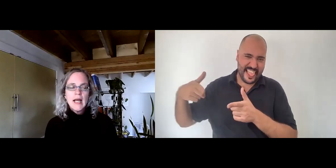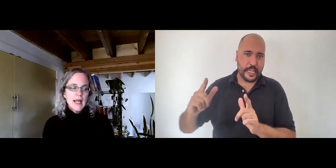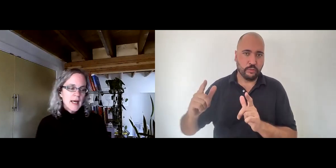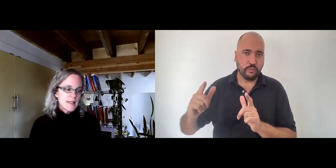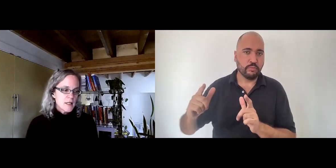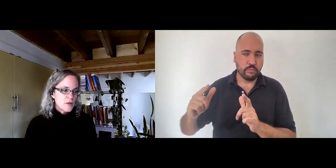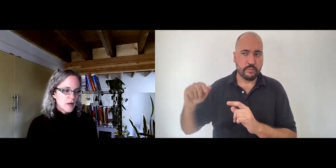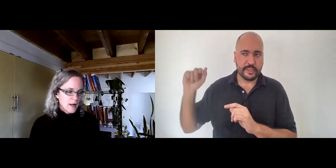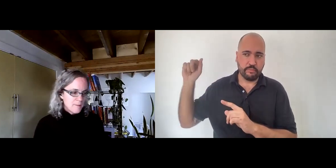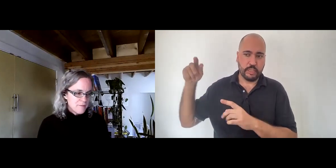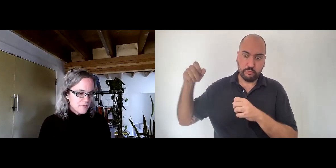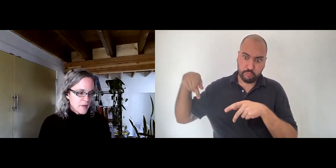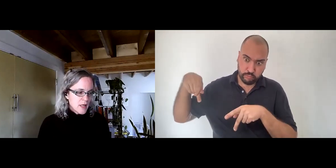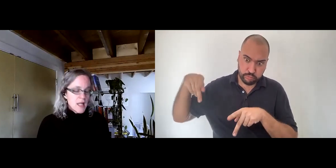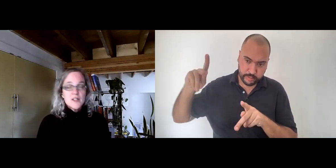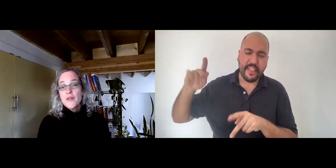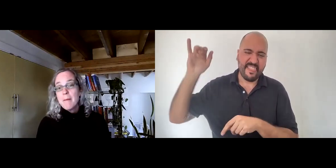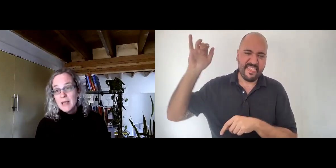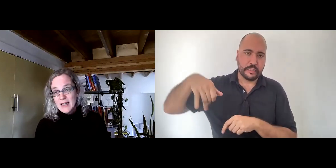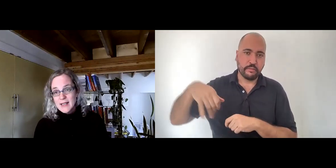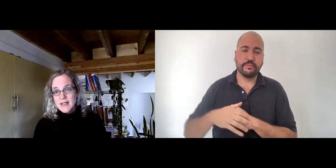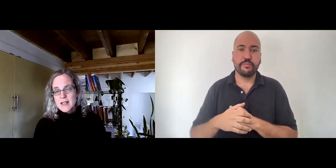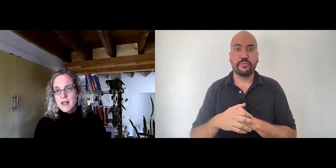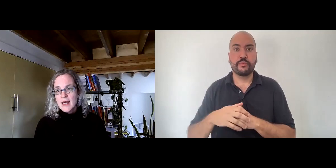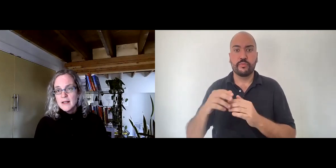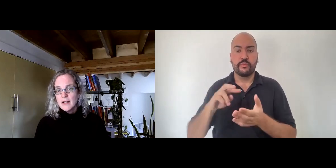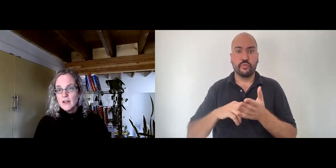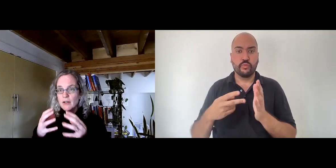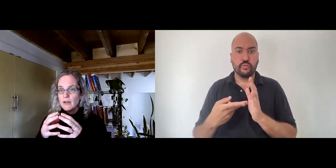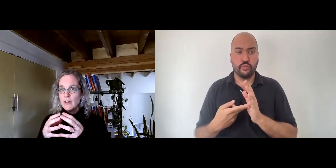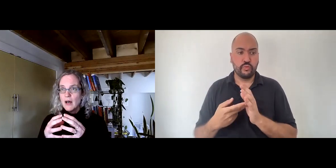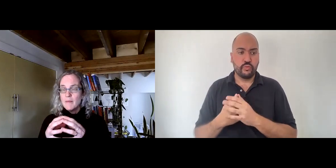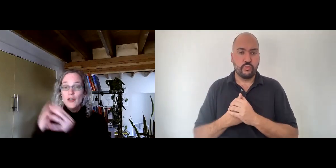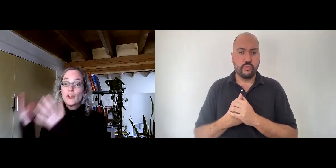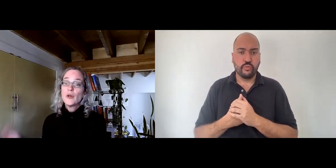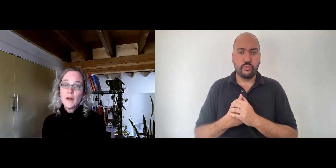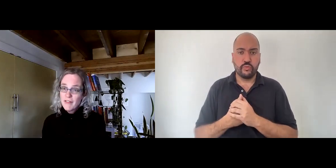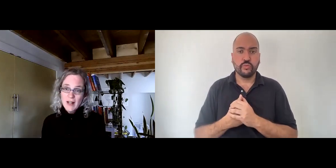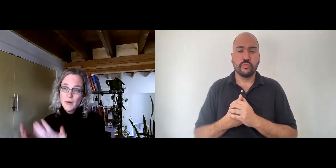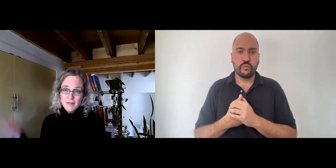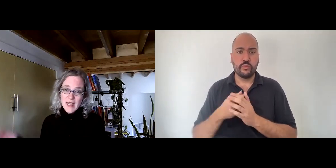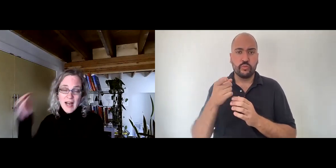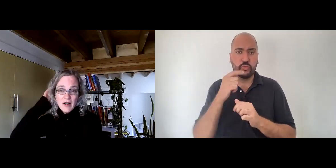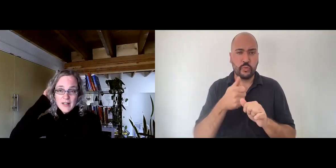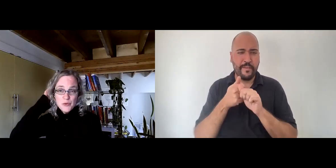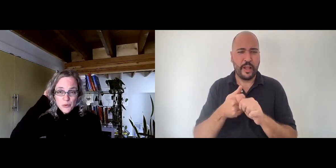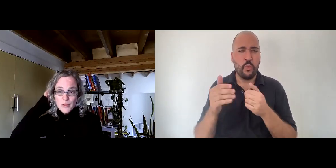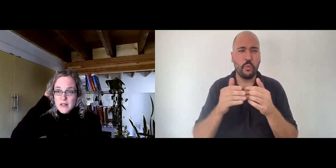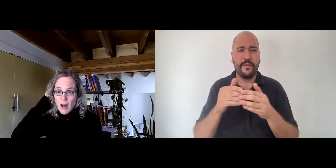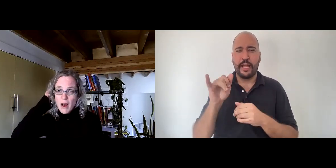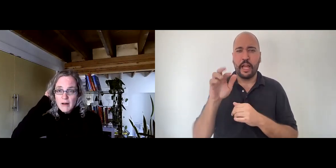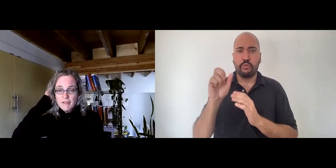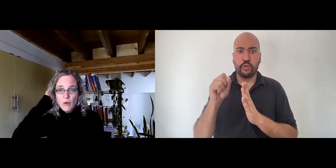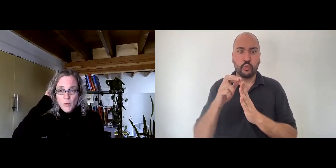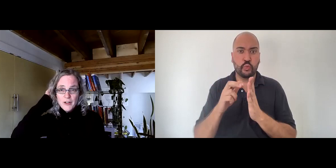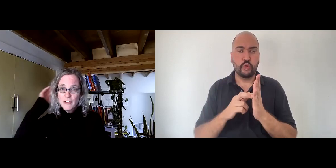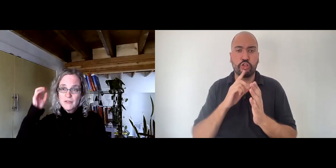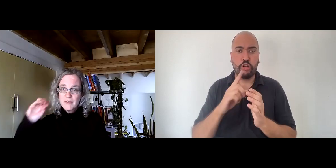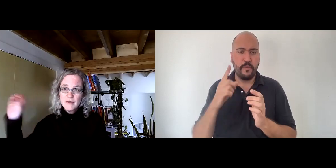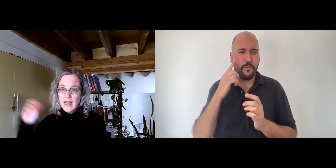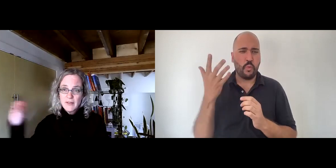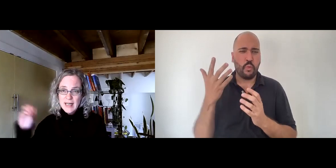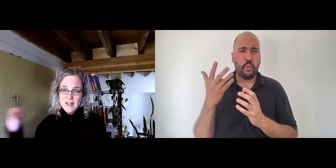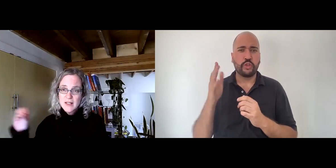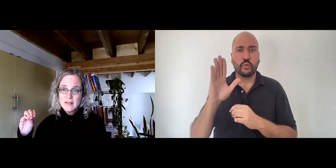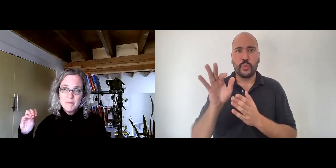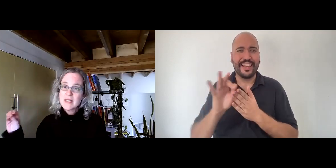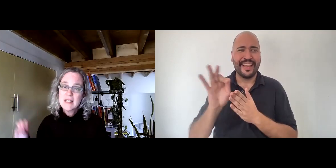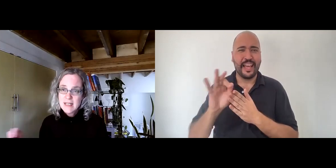And so that means that you're gonna wanna follow whatever the IRS rules are for what you're counting as a business deduction.